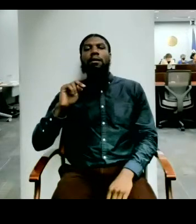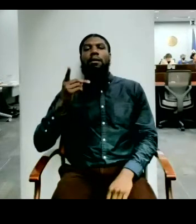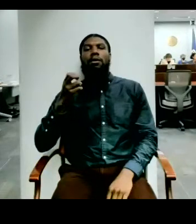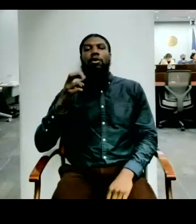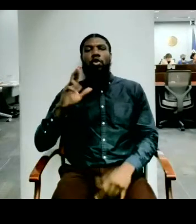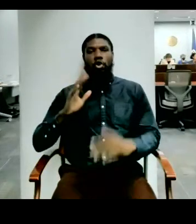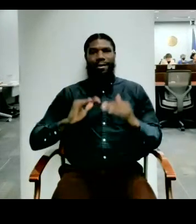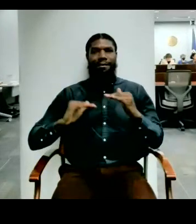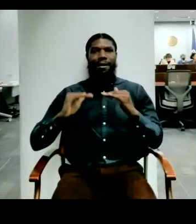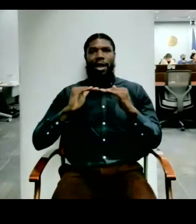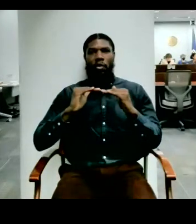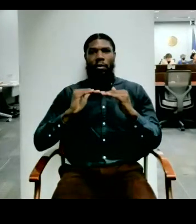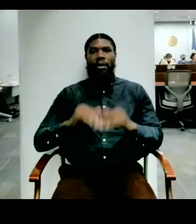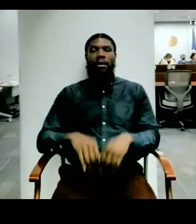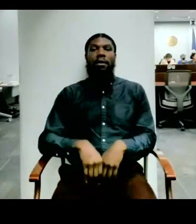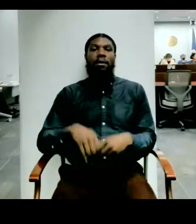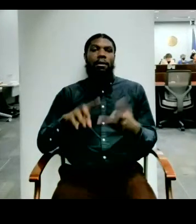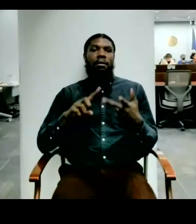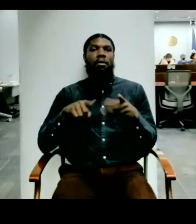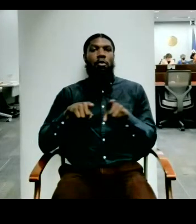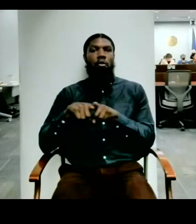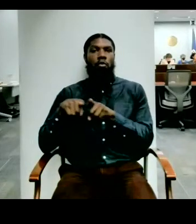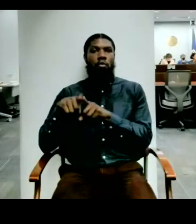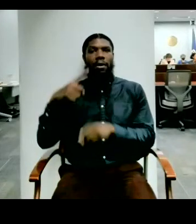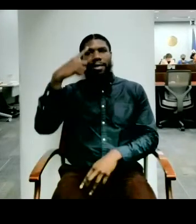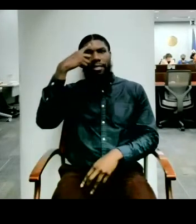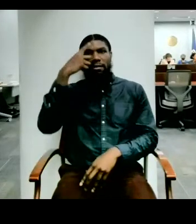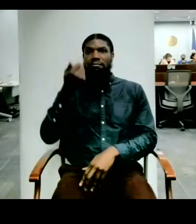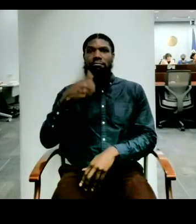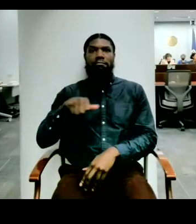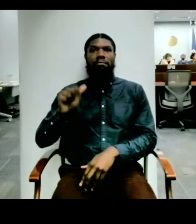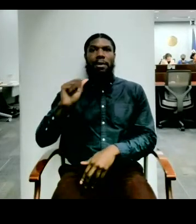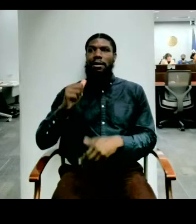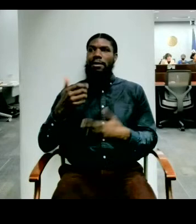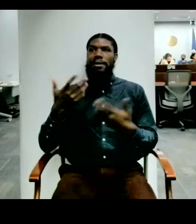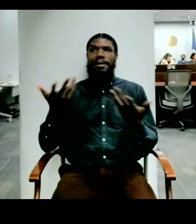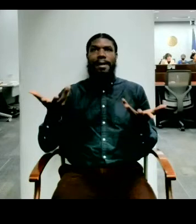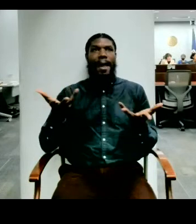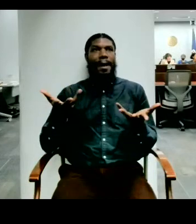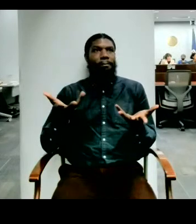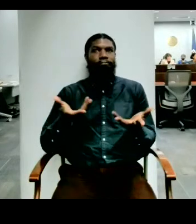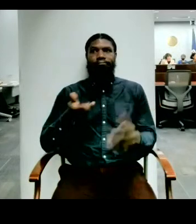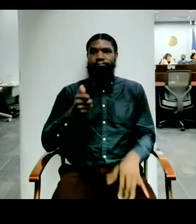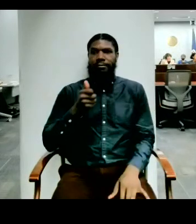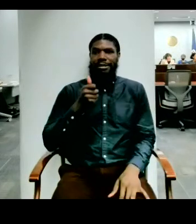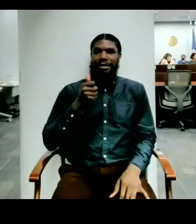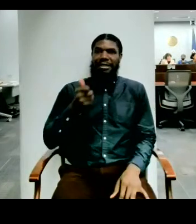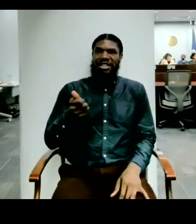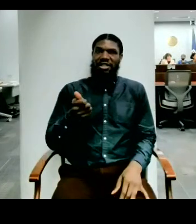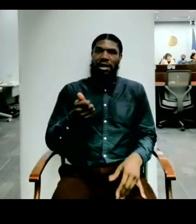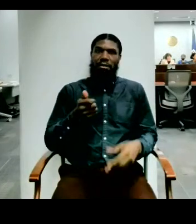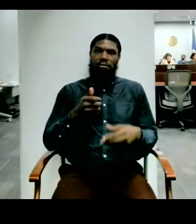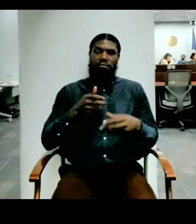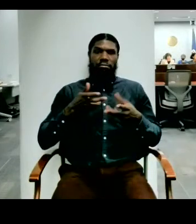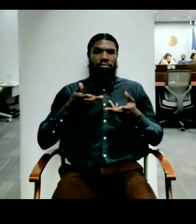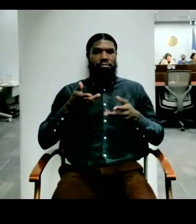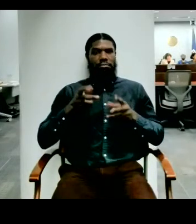And also, I think that um any sort of self-placing, self-analysis will